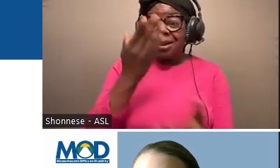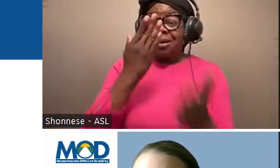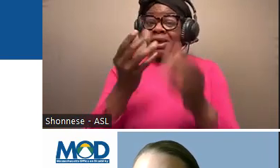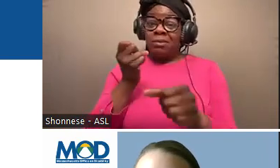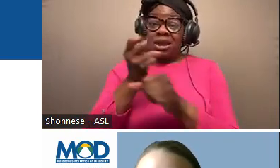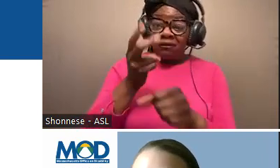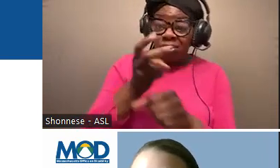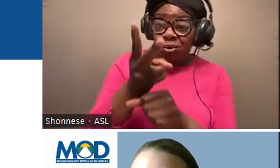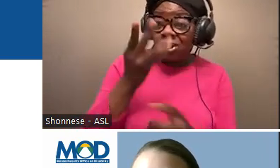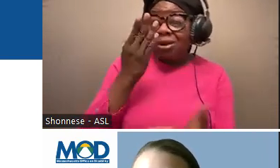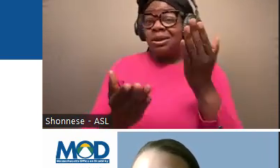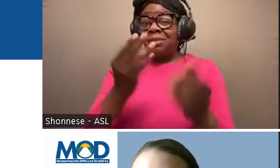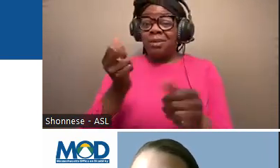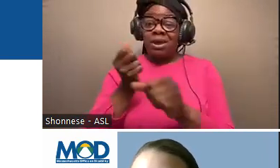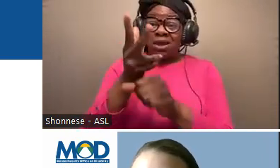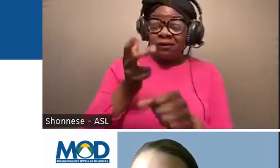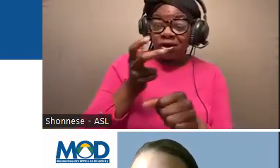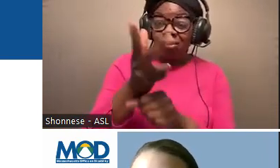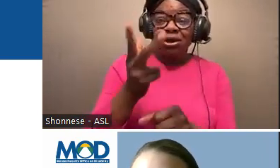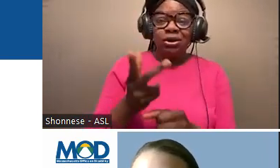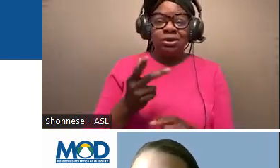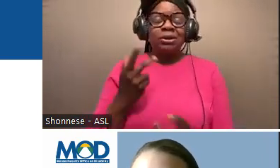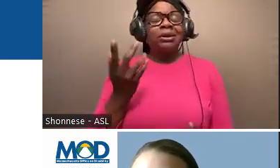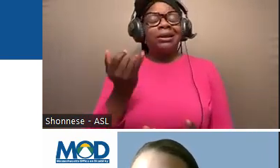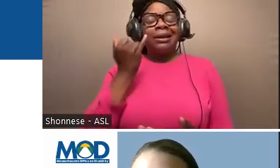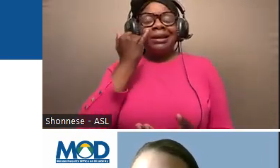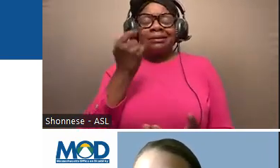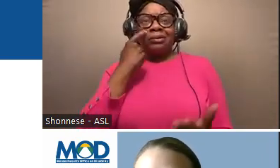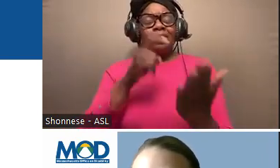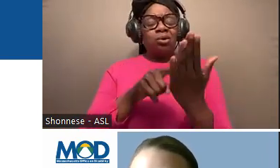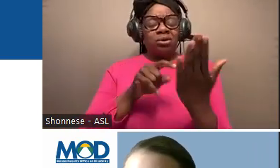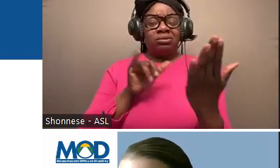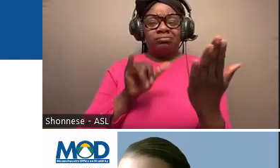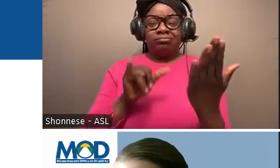if you know, you find that you're just sort of, you know checking in